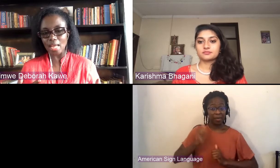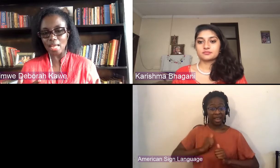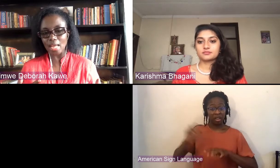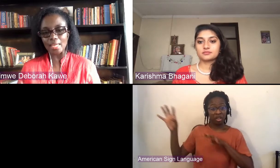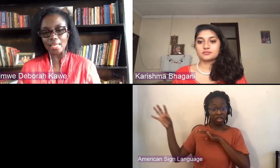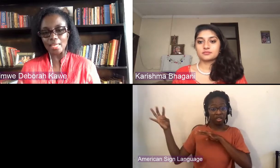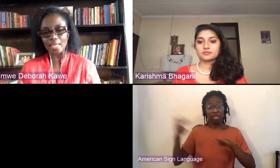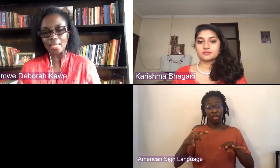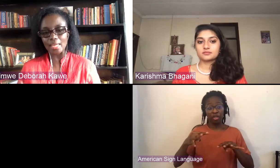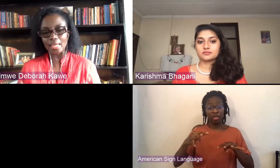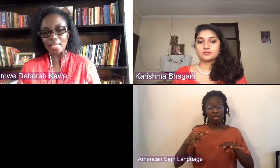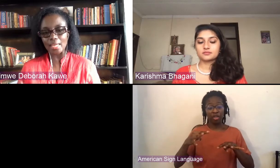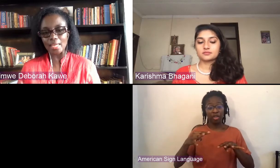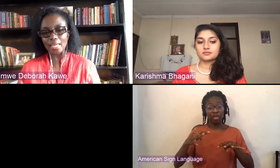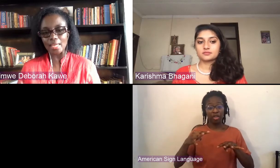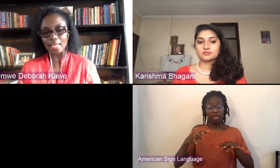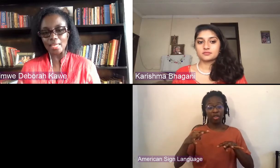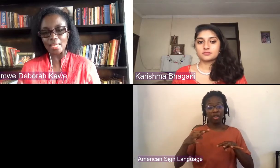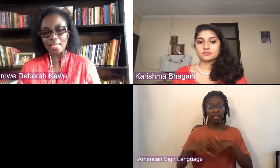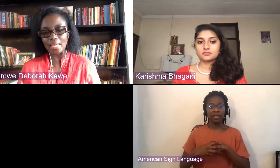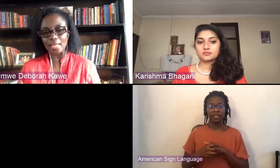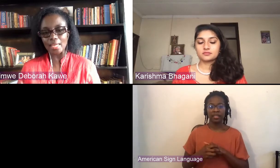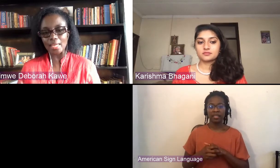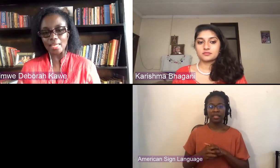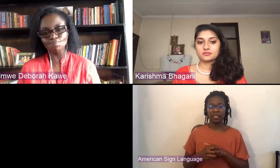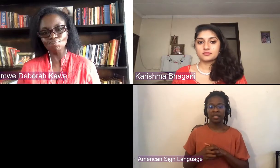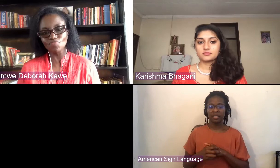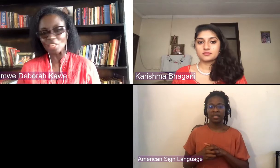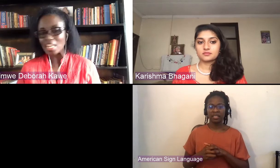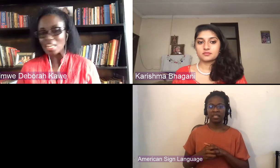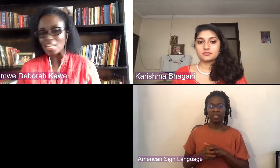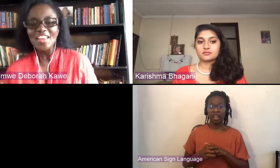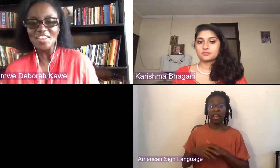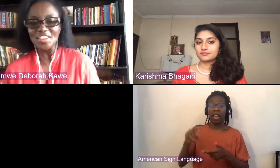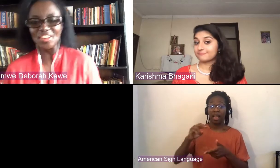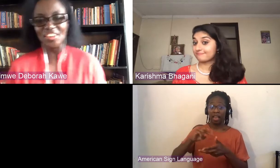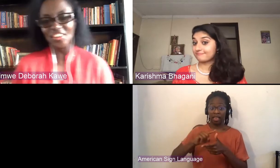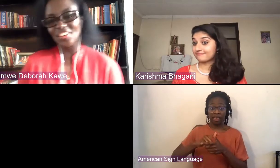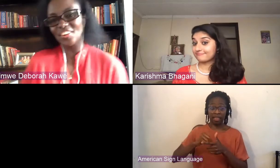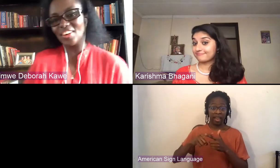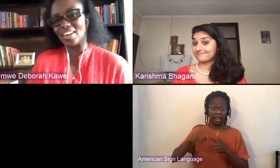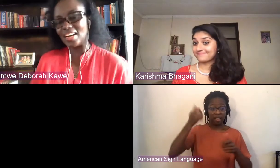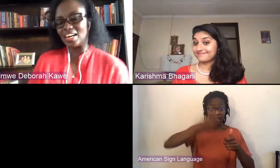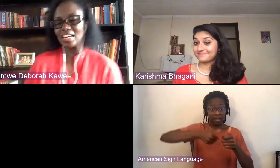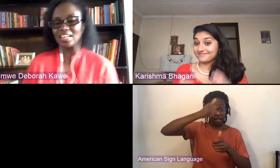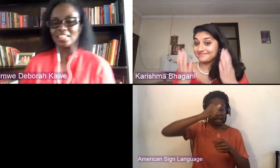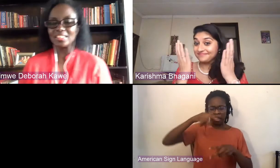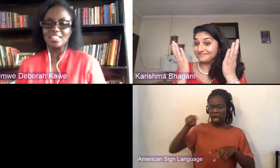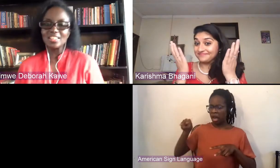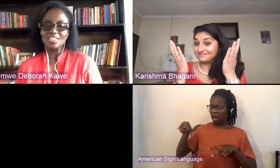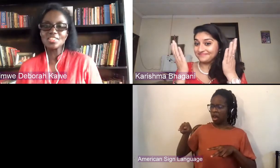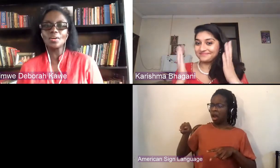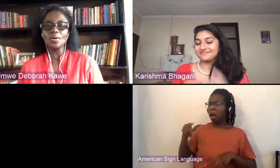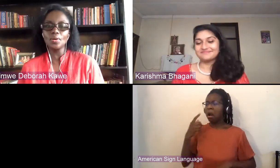and you know, like the establishment would begin to ask what's happening there , you know?